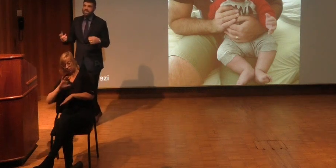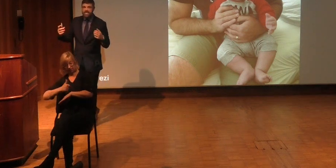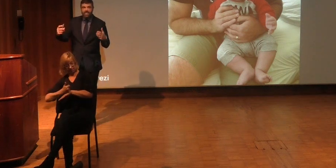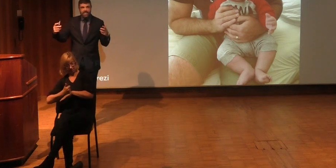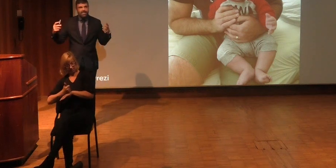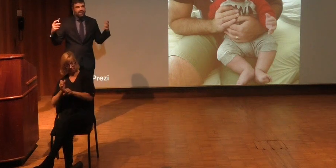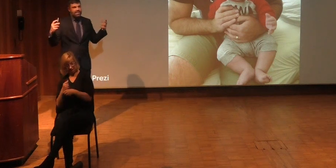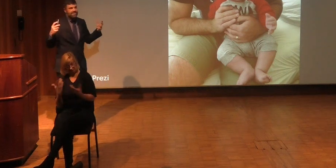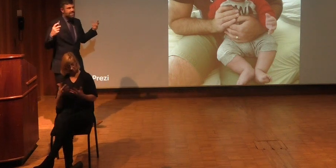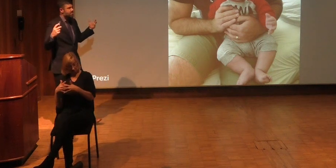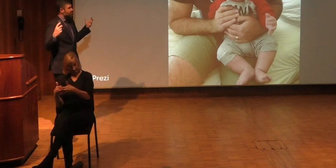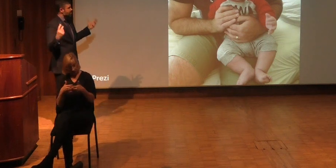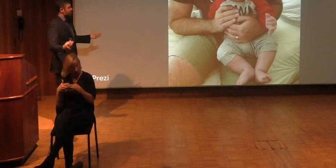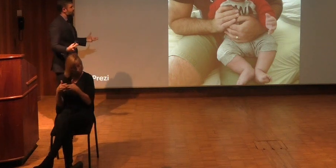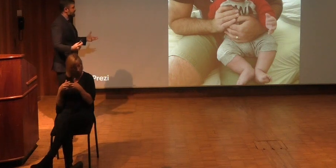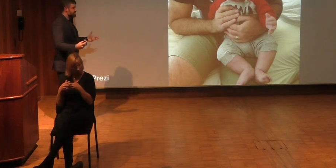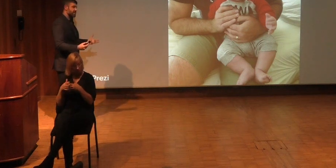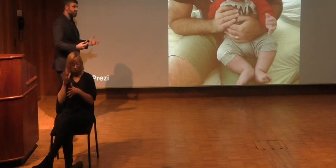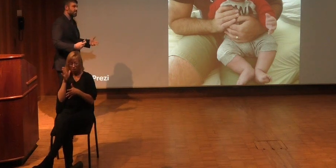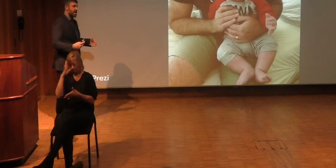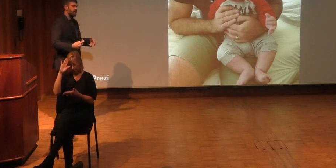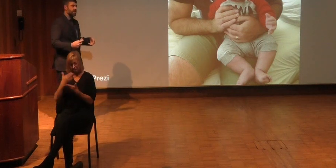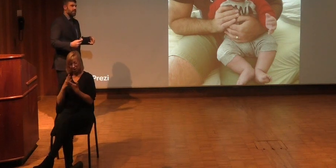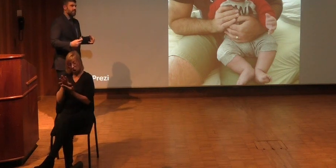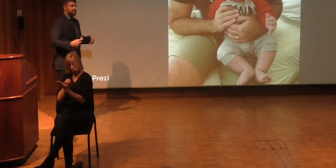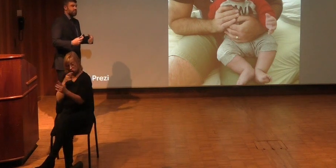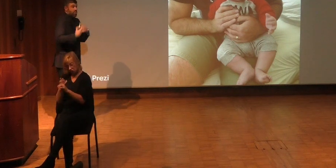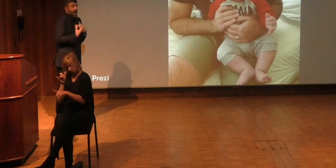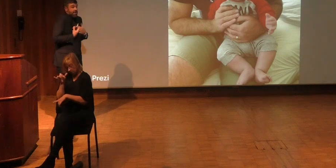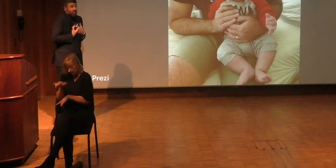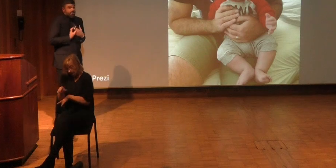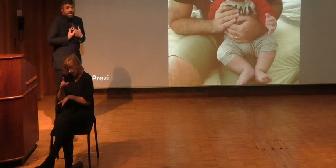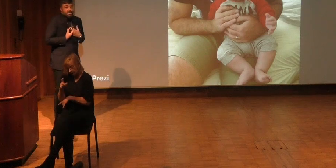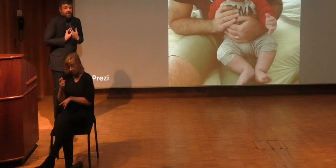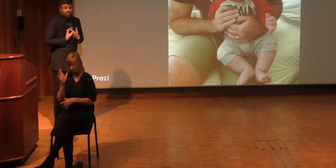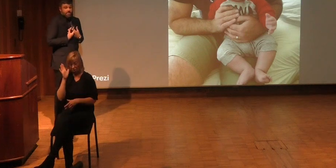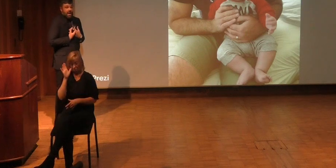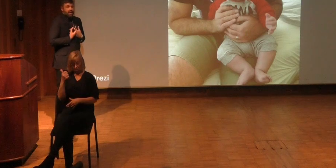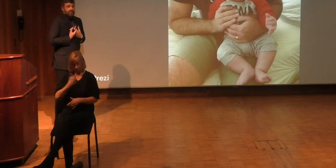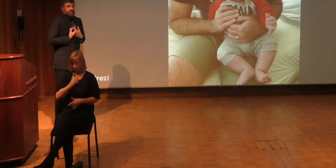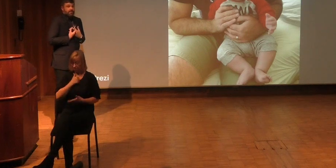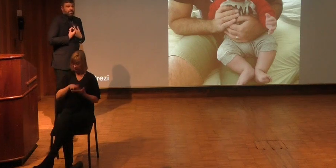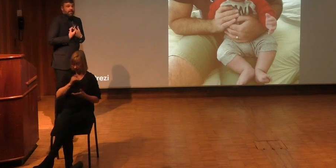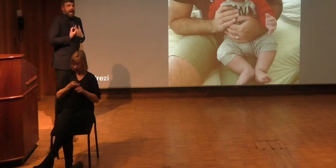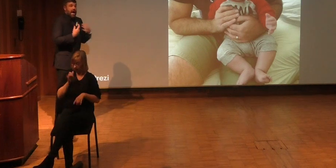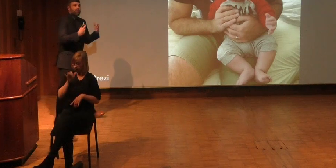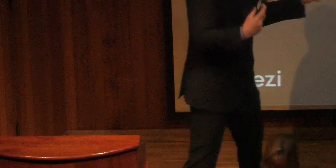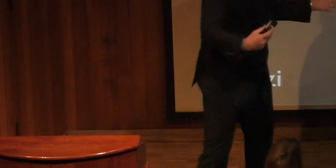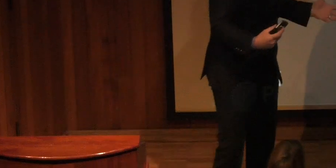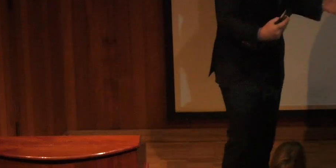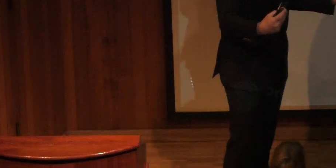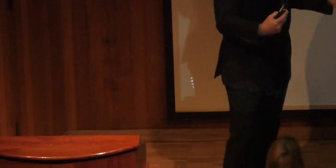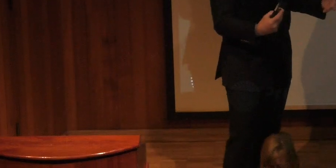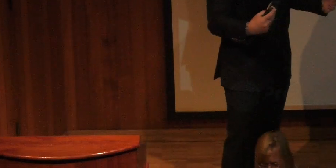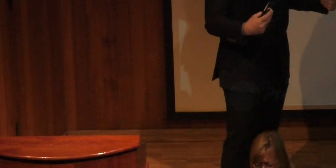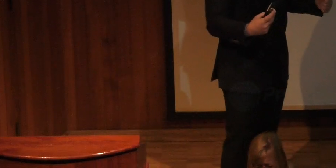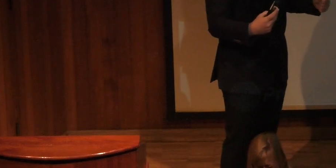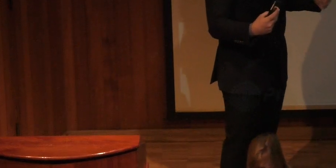Is he going to learn anything from that? Do I learn anything from that? And how do I learn something from that?